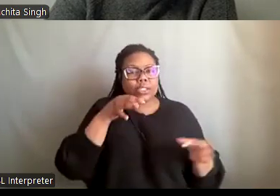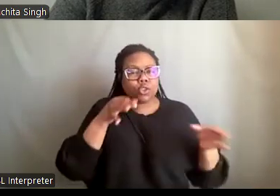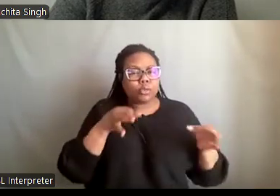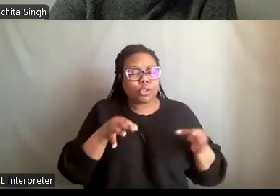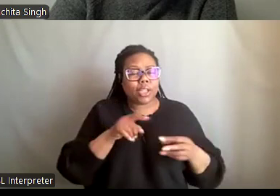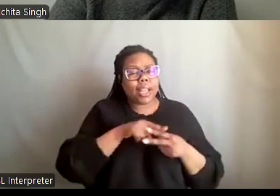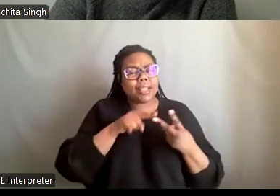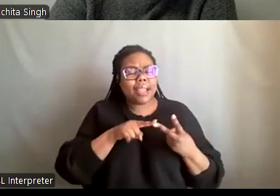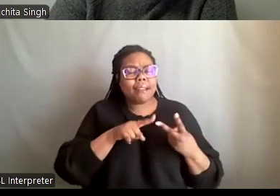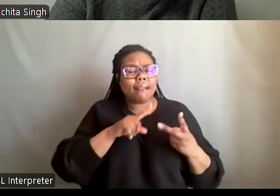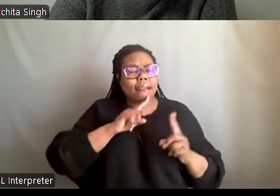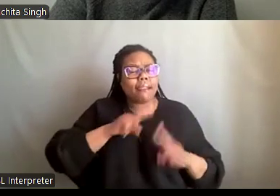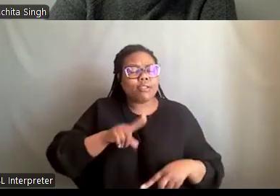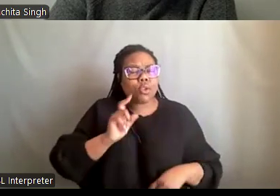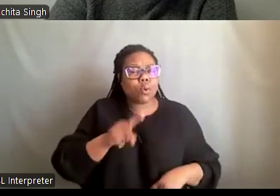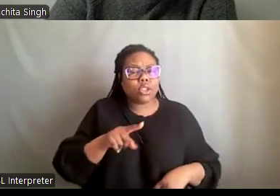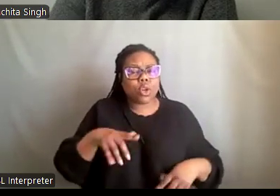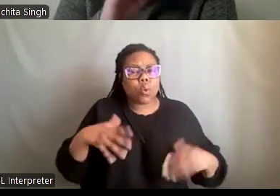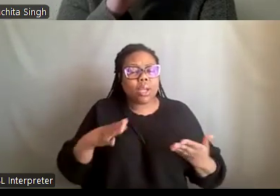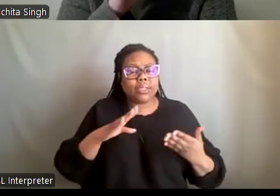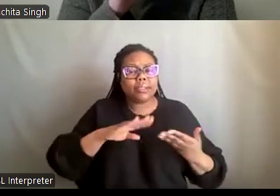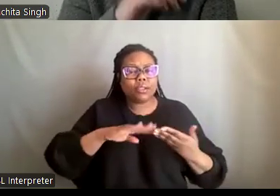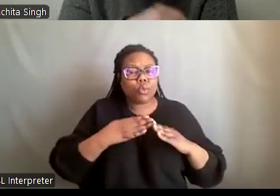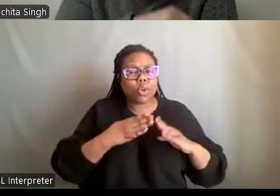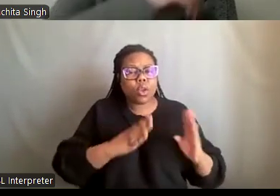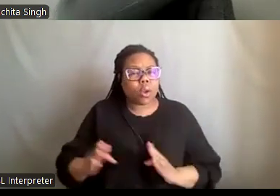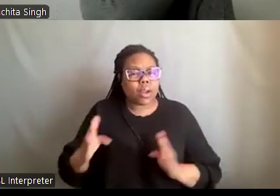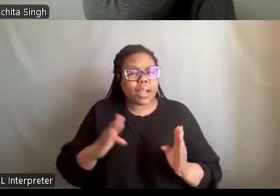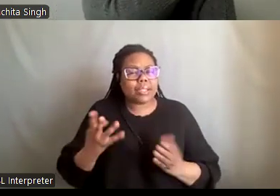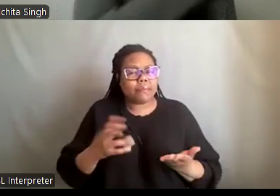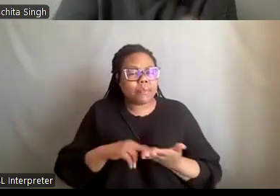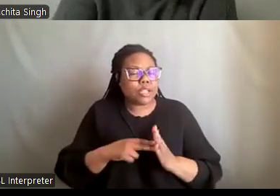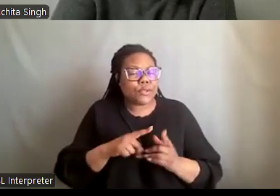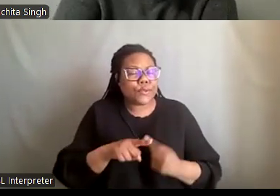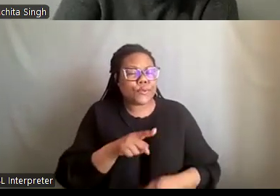question was just a very basic , what does community organizing mean to you?